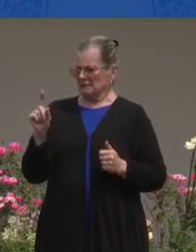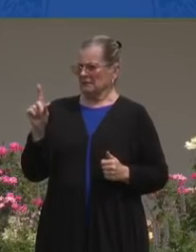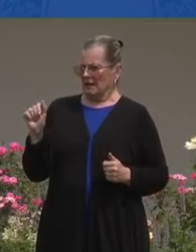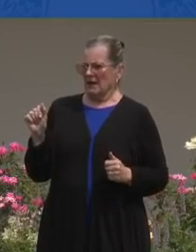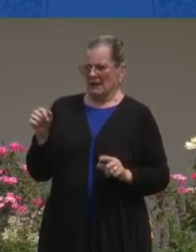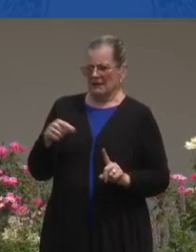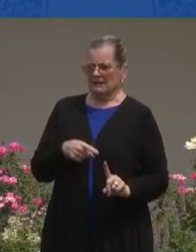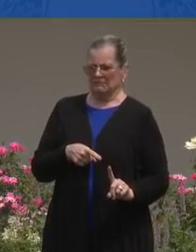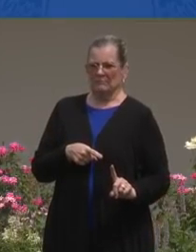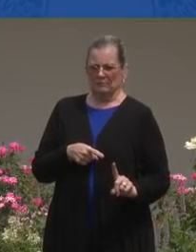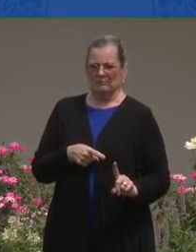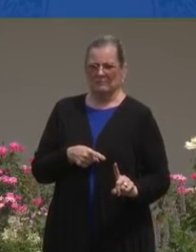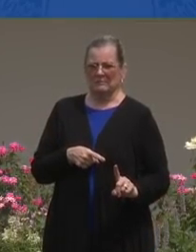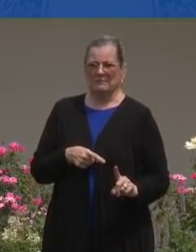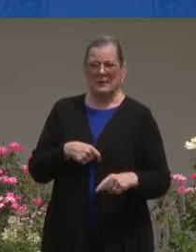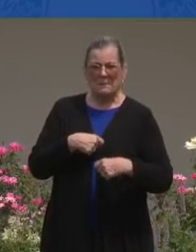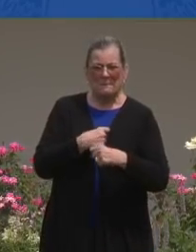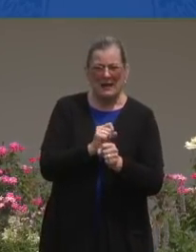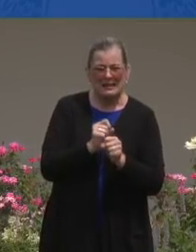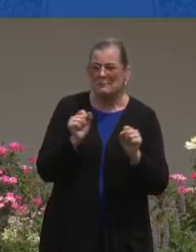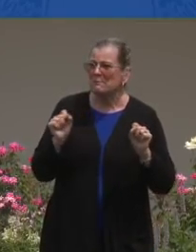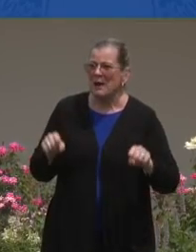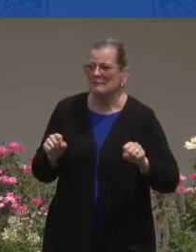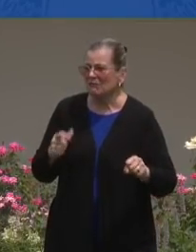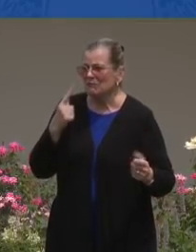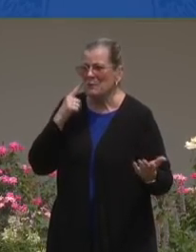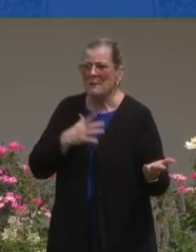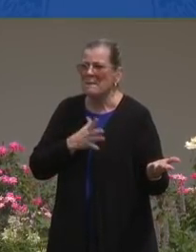hi mom -- to be my full time aide,